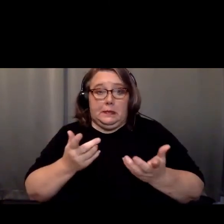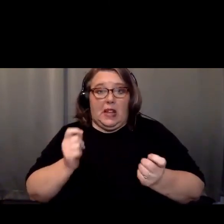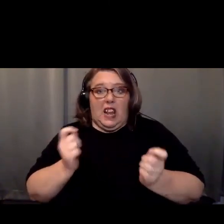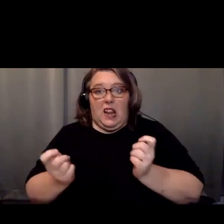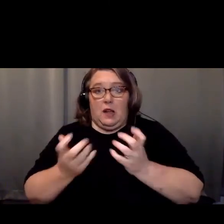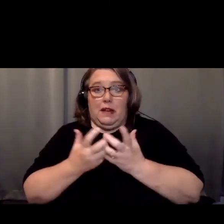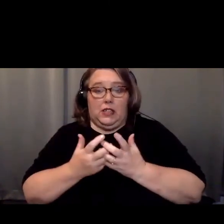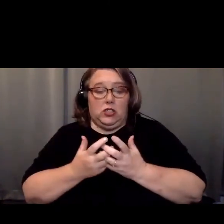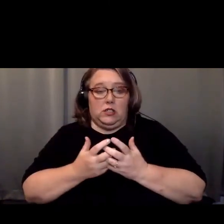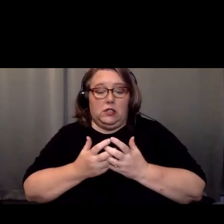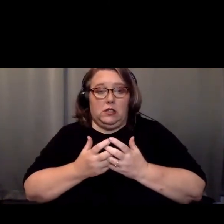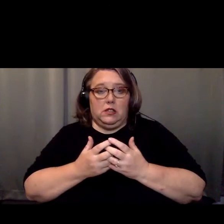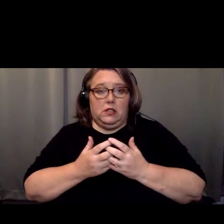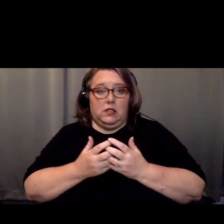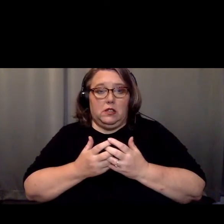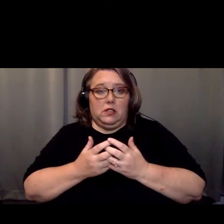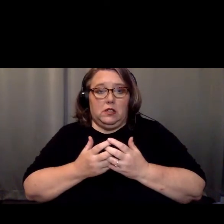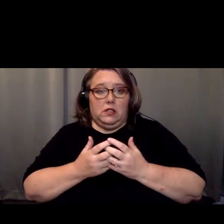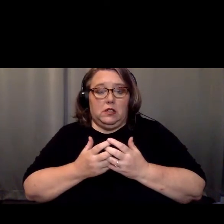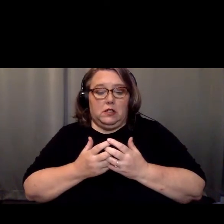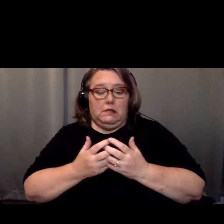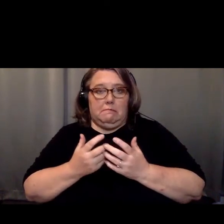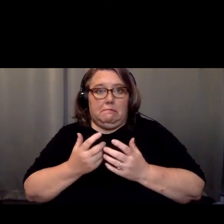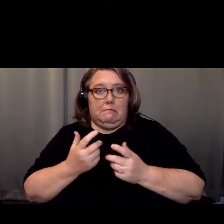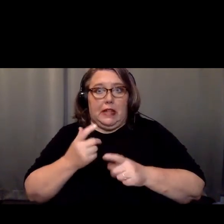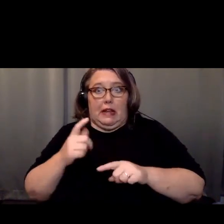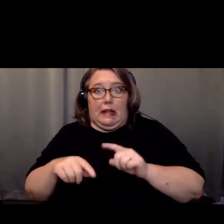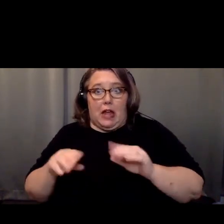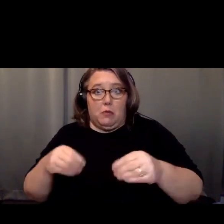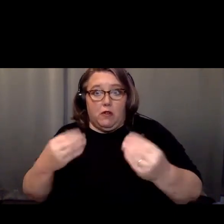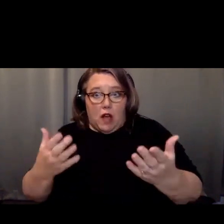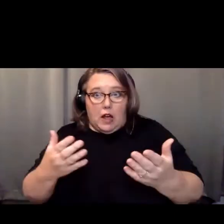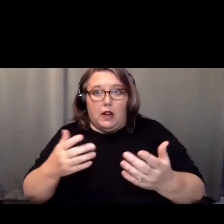that cannot be provided, they need to give you an alternative,